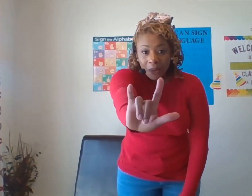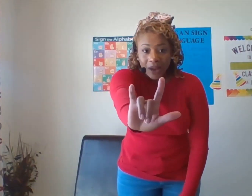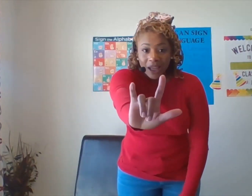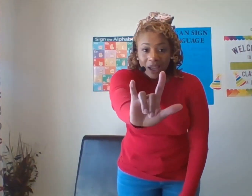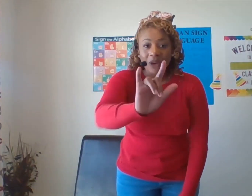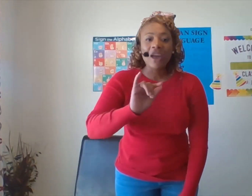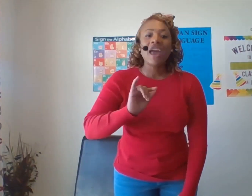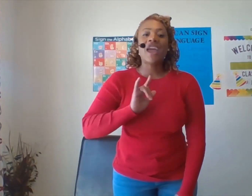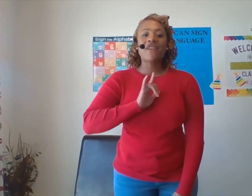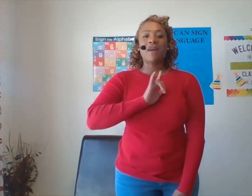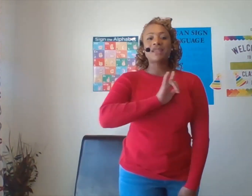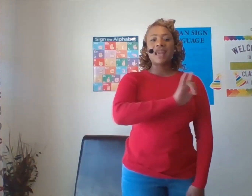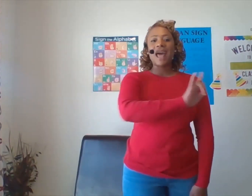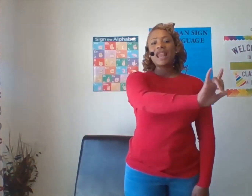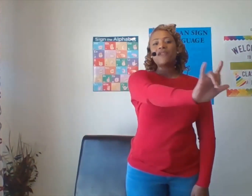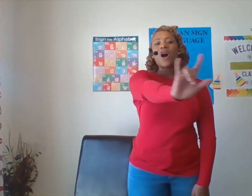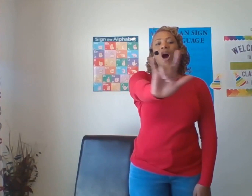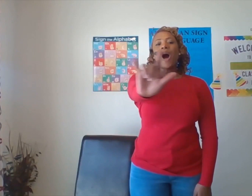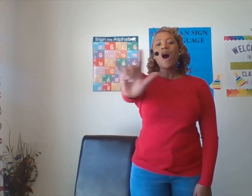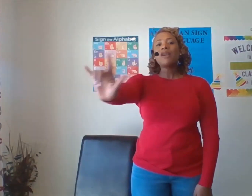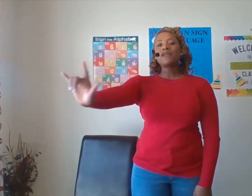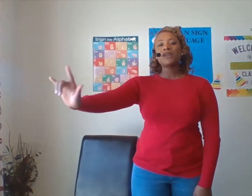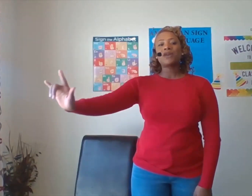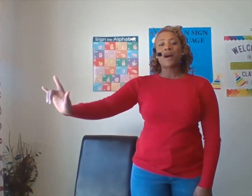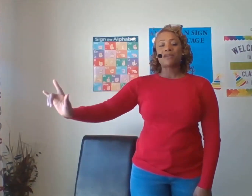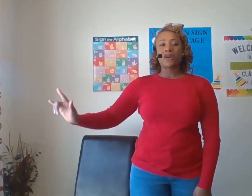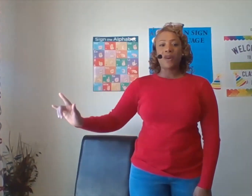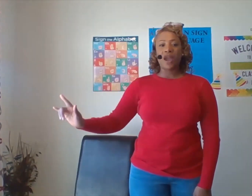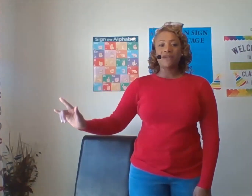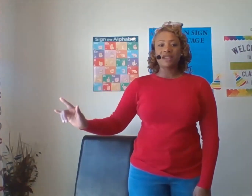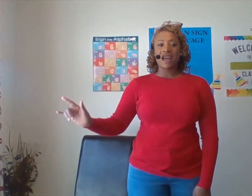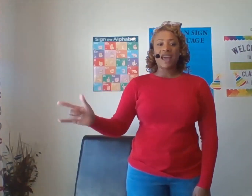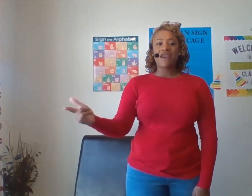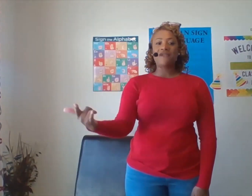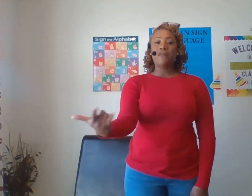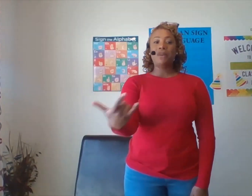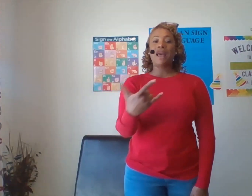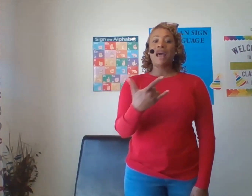point at you if I'm saying I love all of you I'm gonna wave the sign if I put I